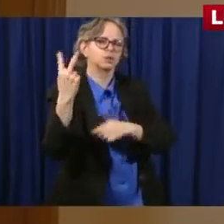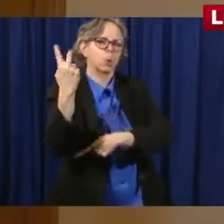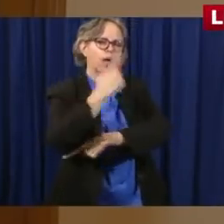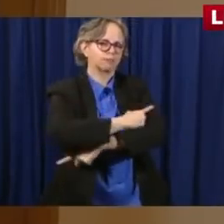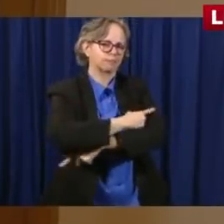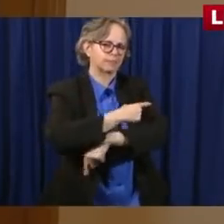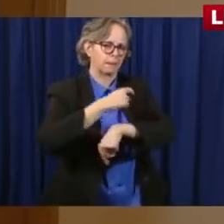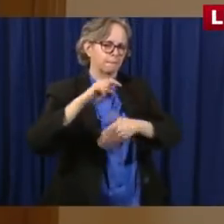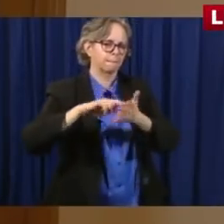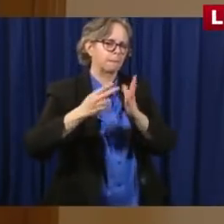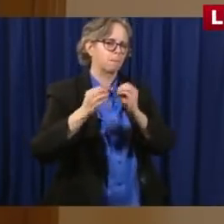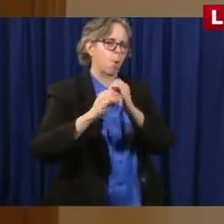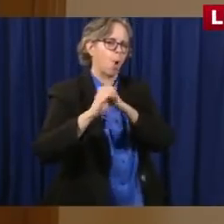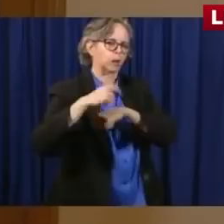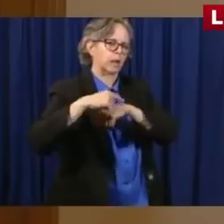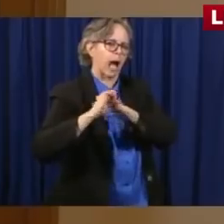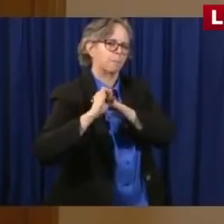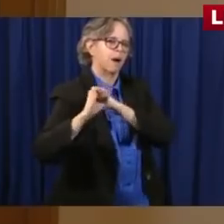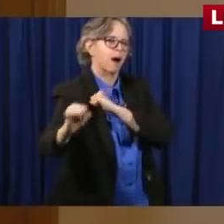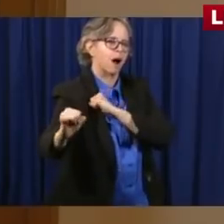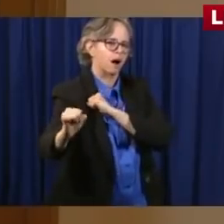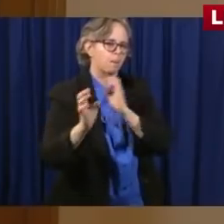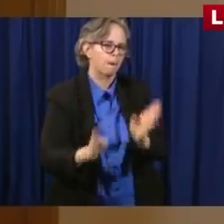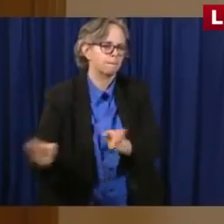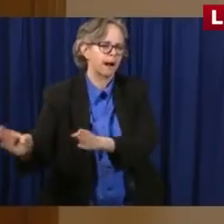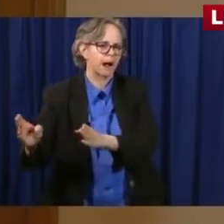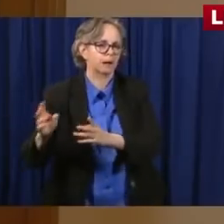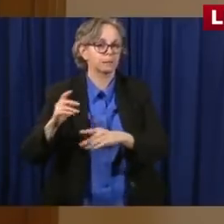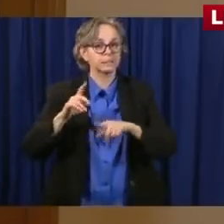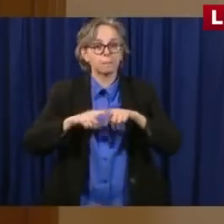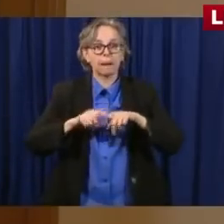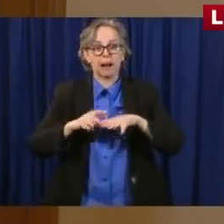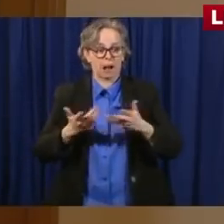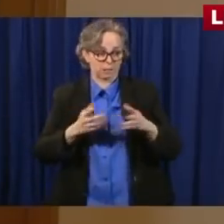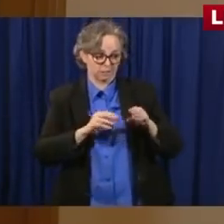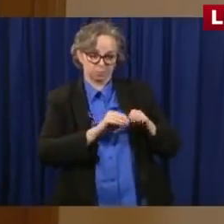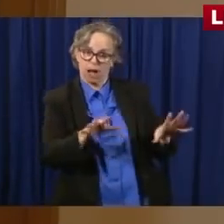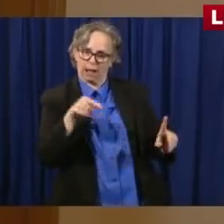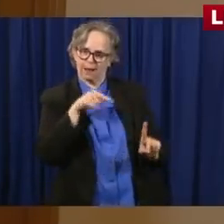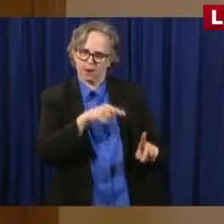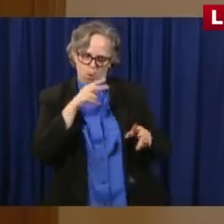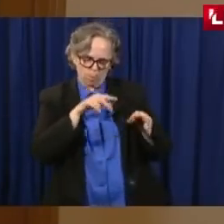WE WANT TO GET THAT OUT TO 12 DAYS AND FARTHER.